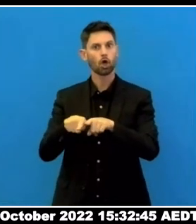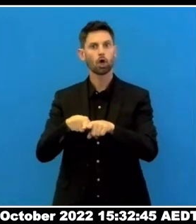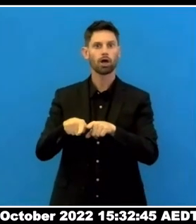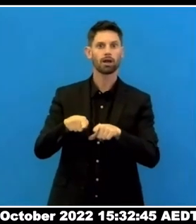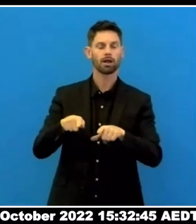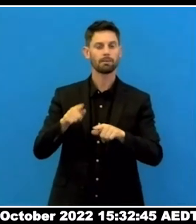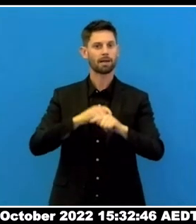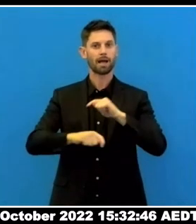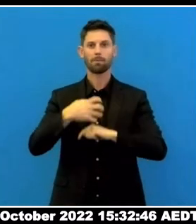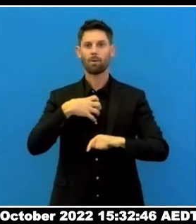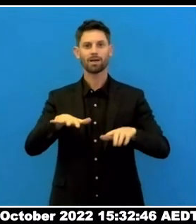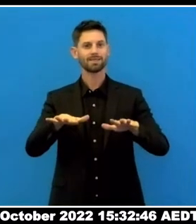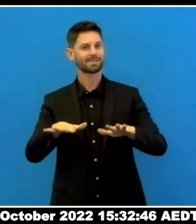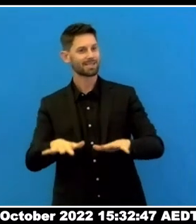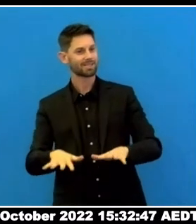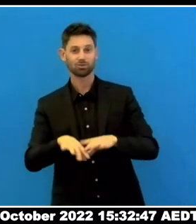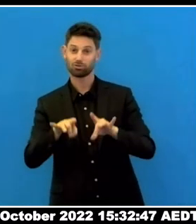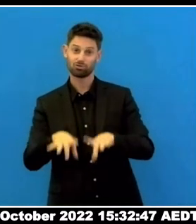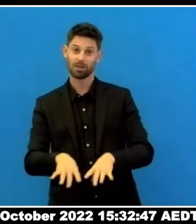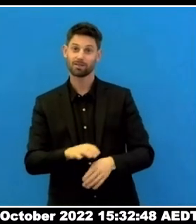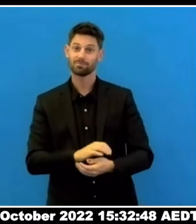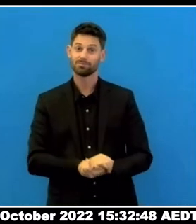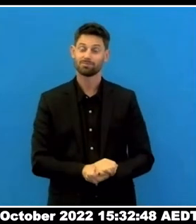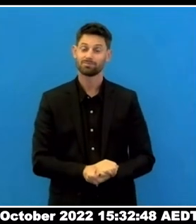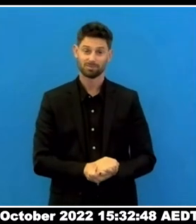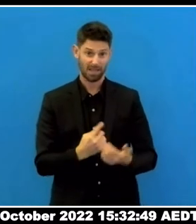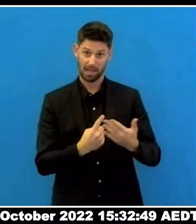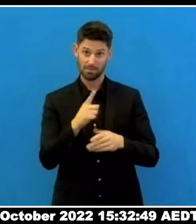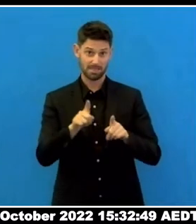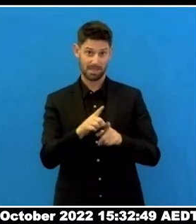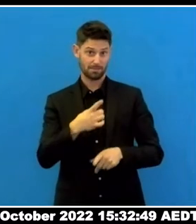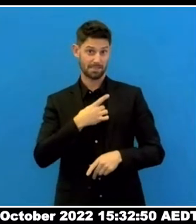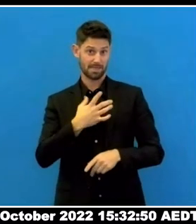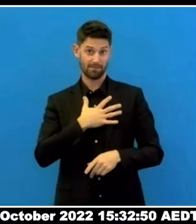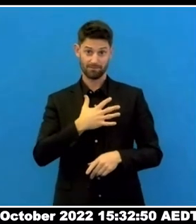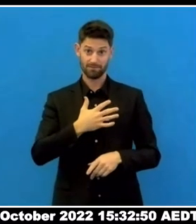settled here in Australia. And that's happen with me as well with my own son.